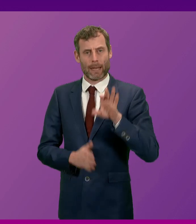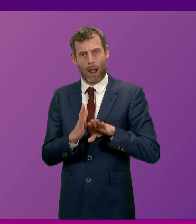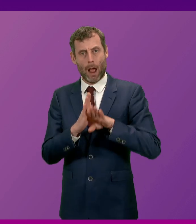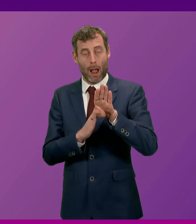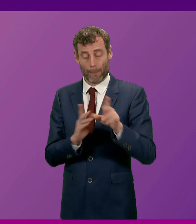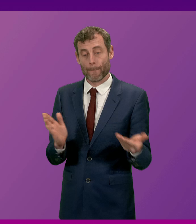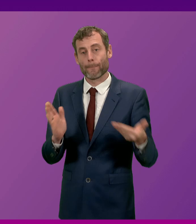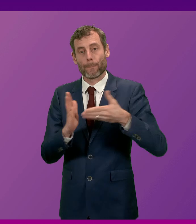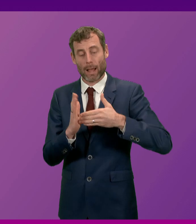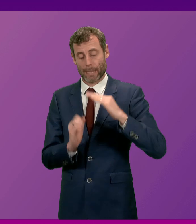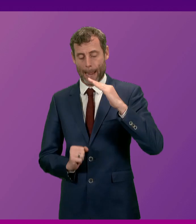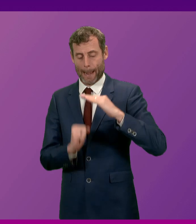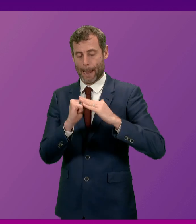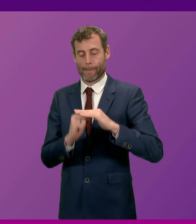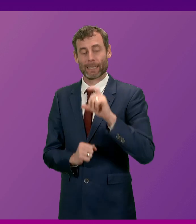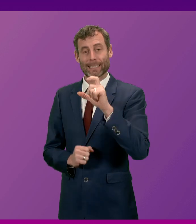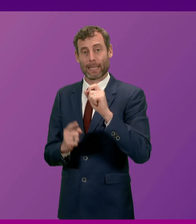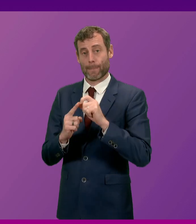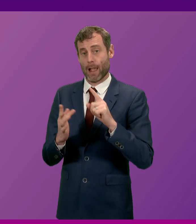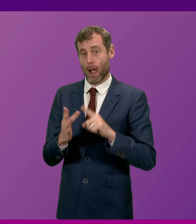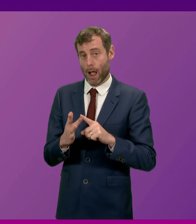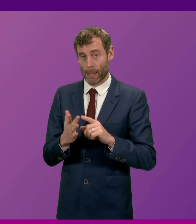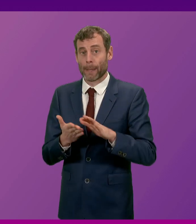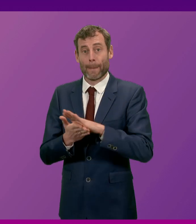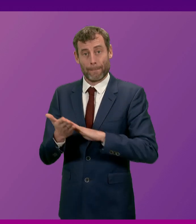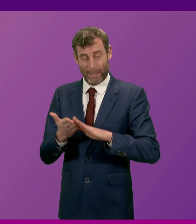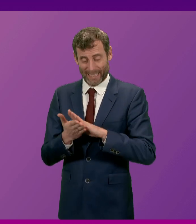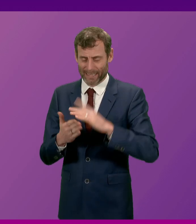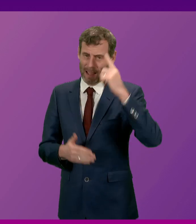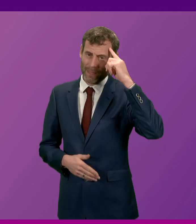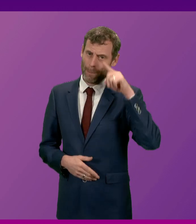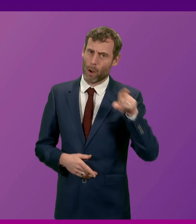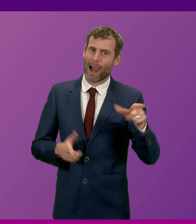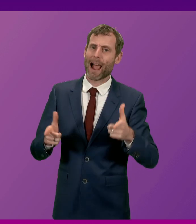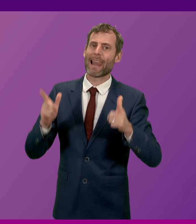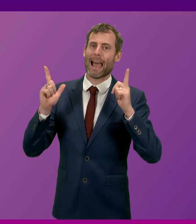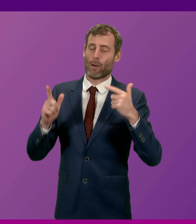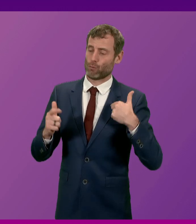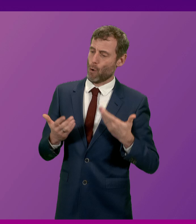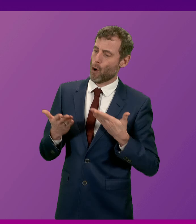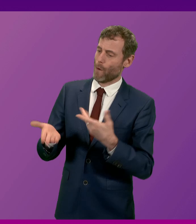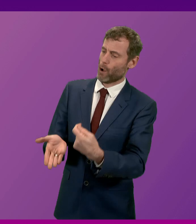ensures that we allow for a reflection of the cost to landlords of offering a property for rent. The